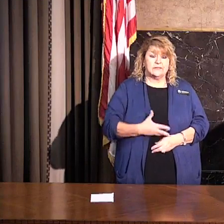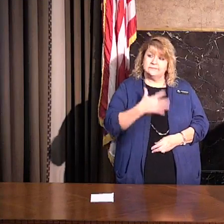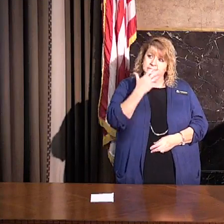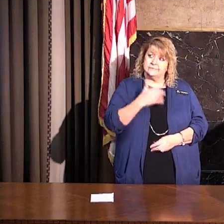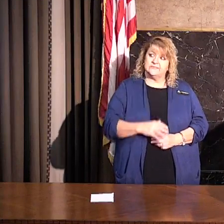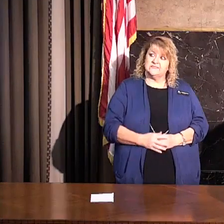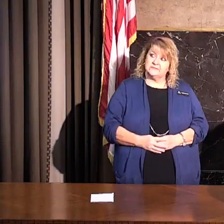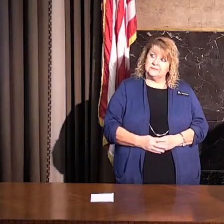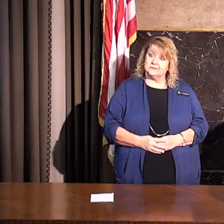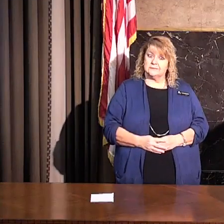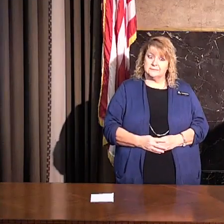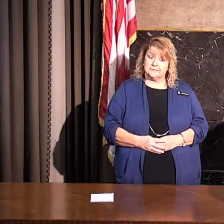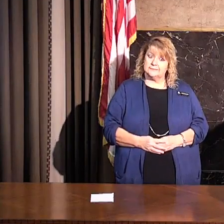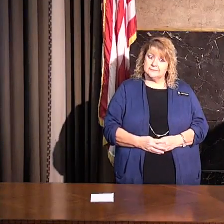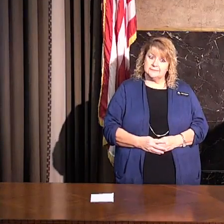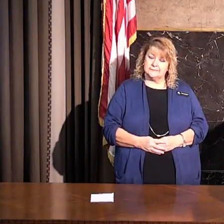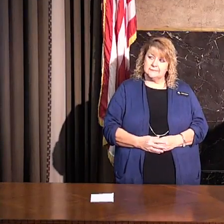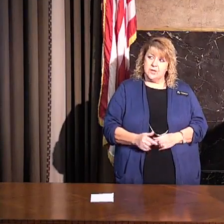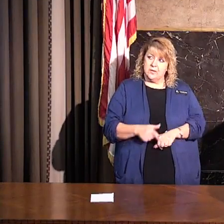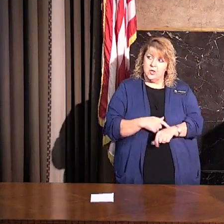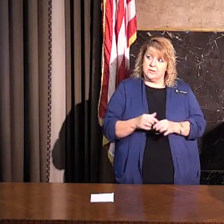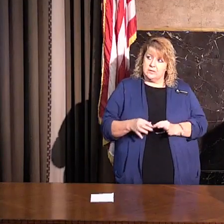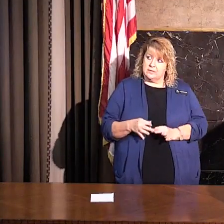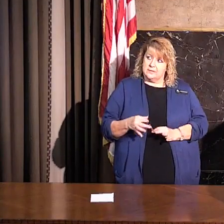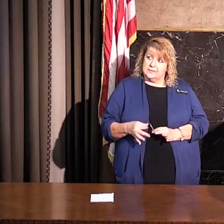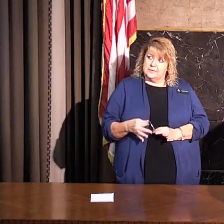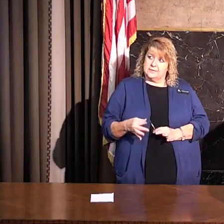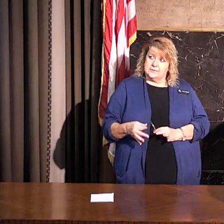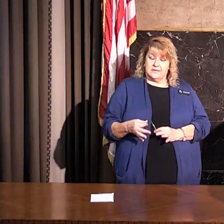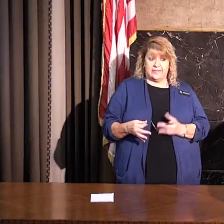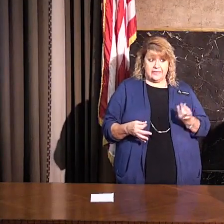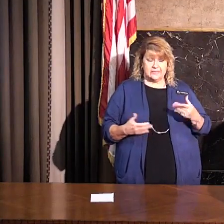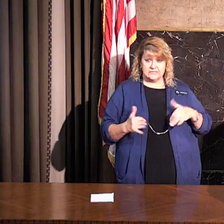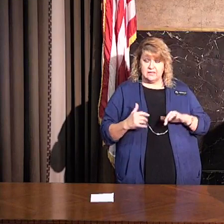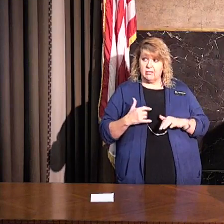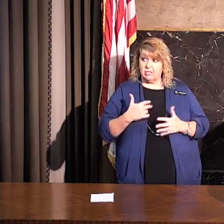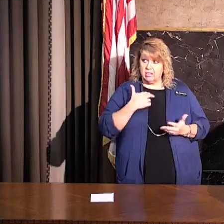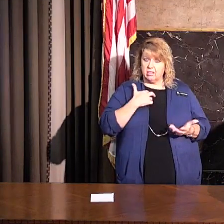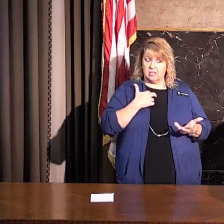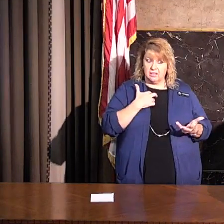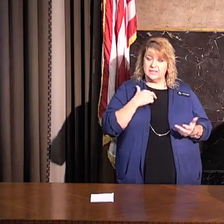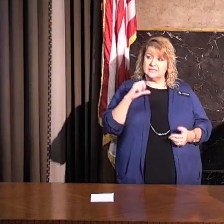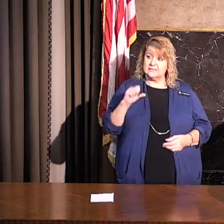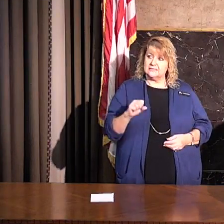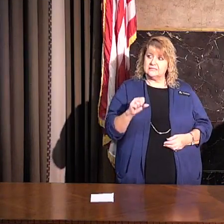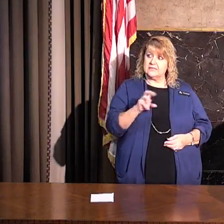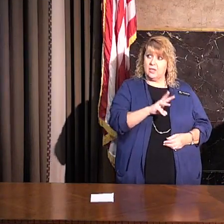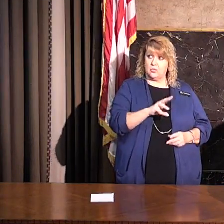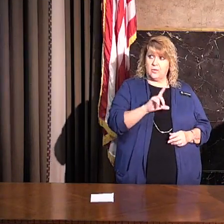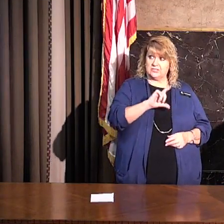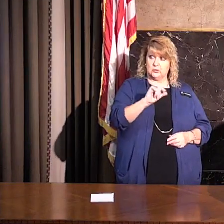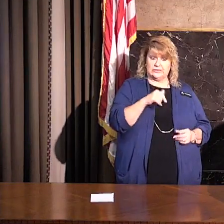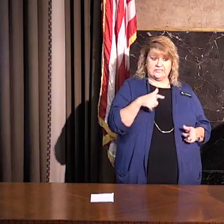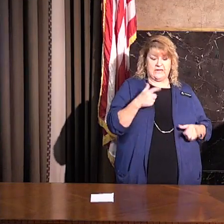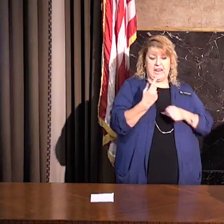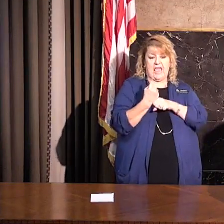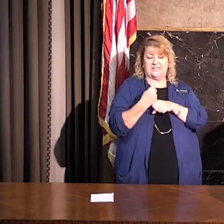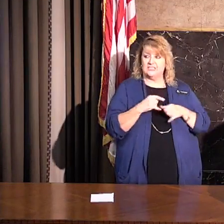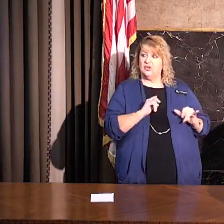upset about the the length of time before these assets were brought to bear in Southwest